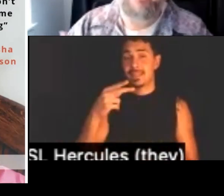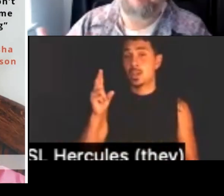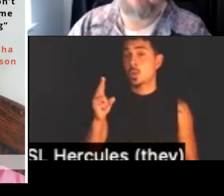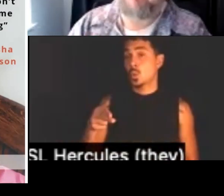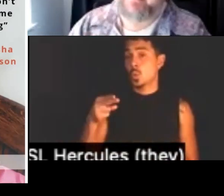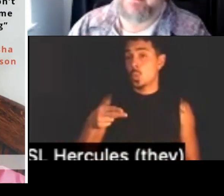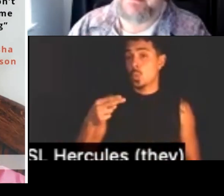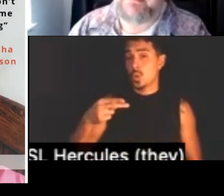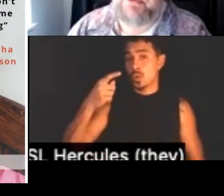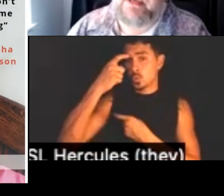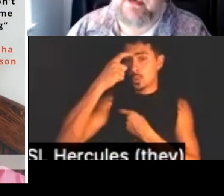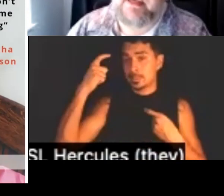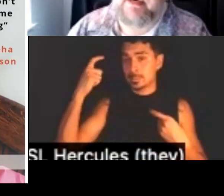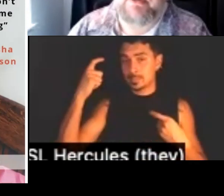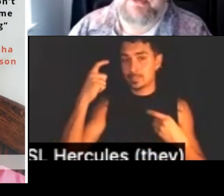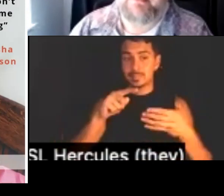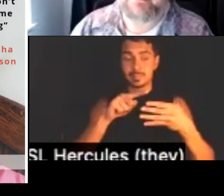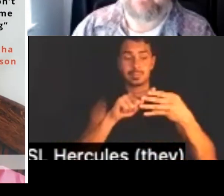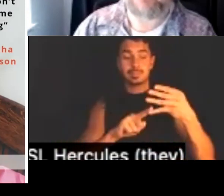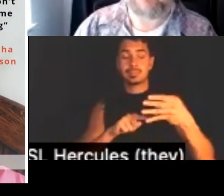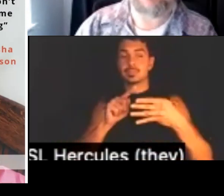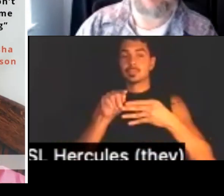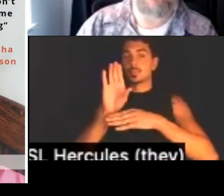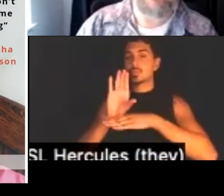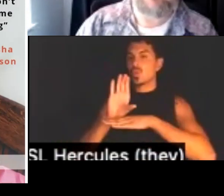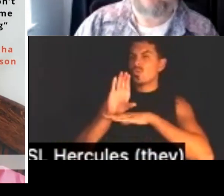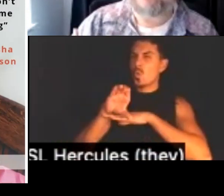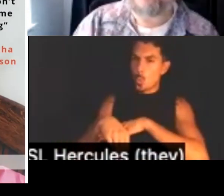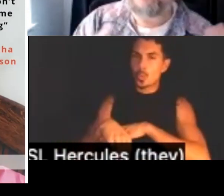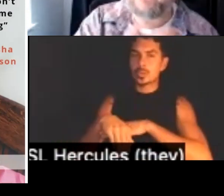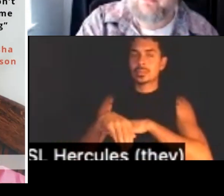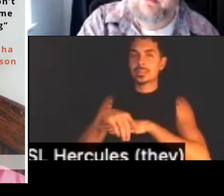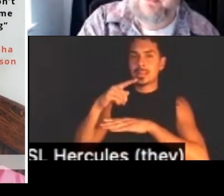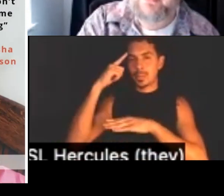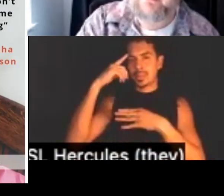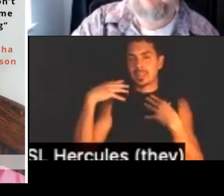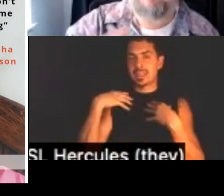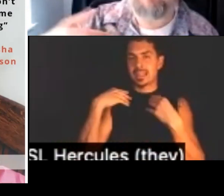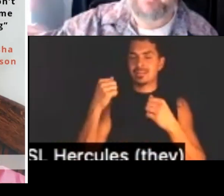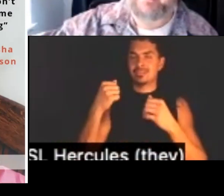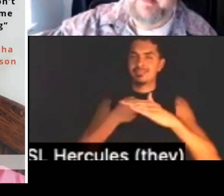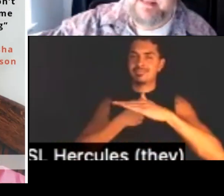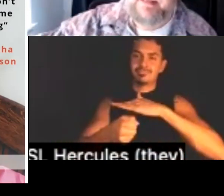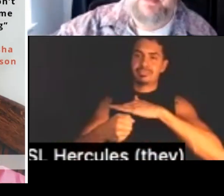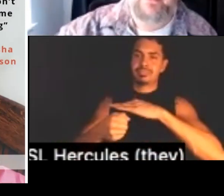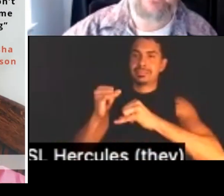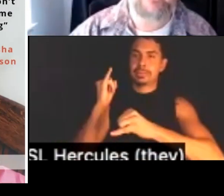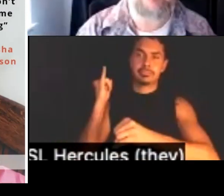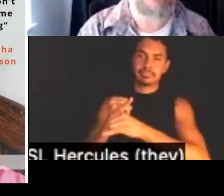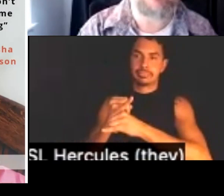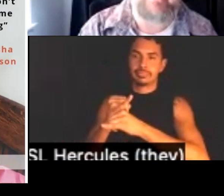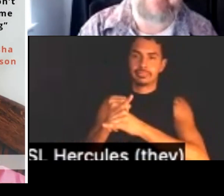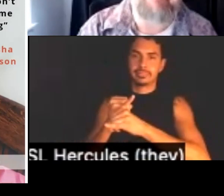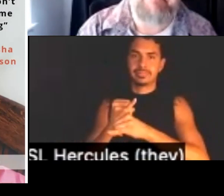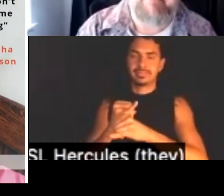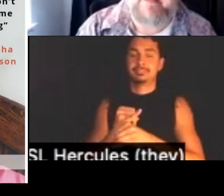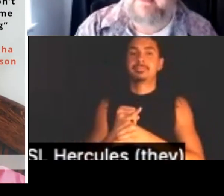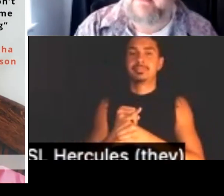and because of their gender identity or gender expression. So that's a historical issue, but it continues to this day.